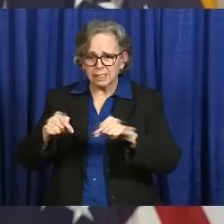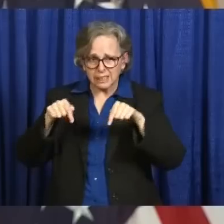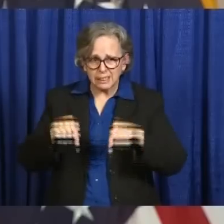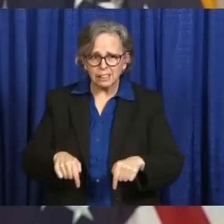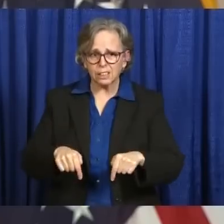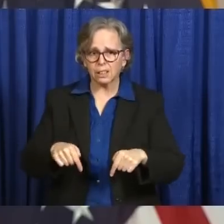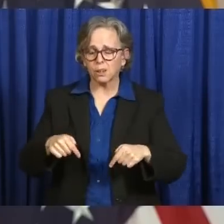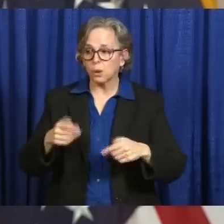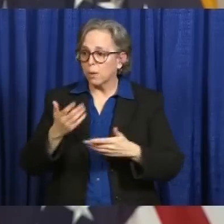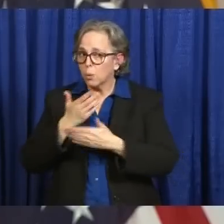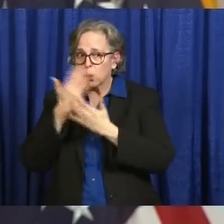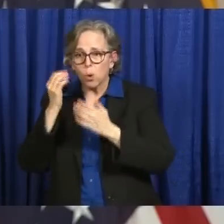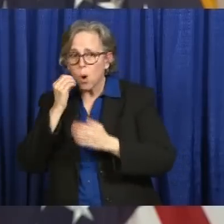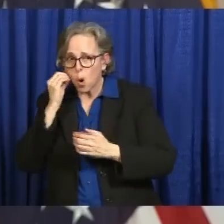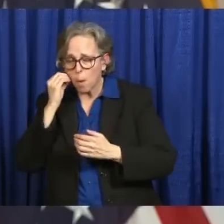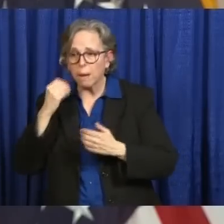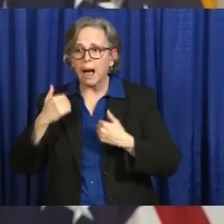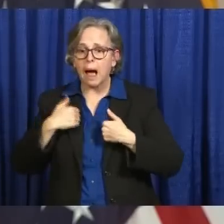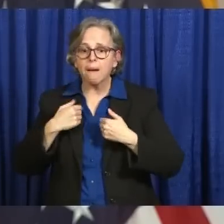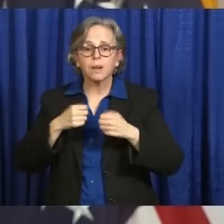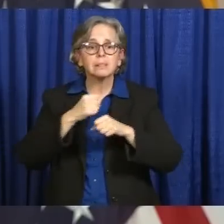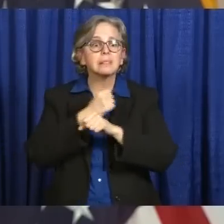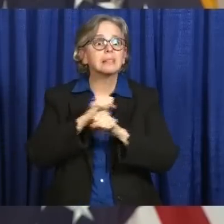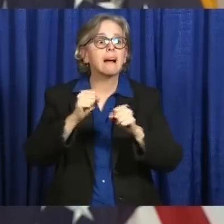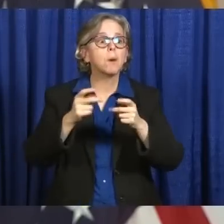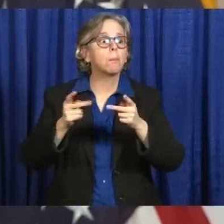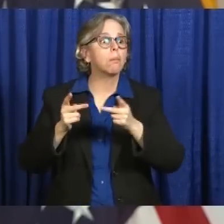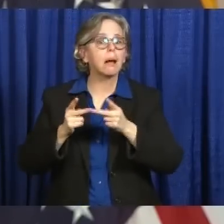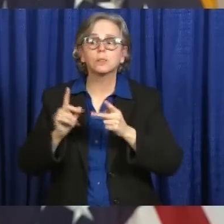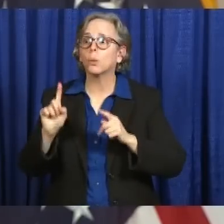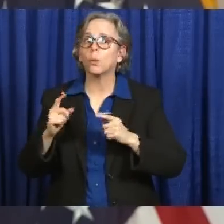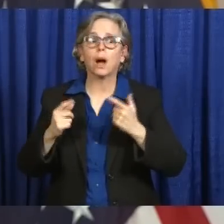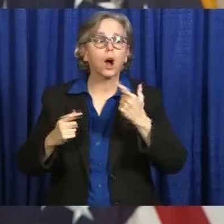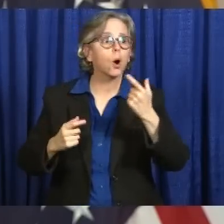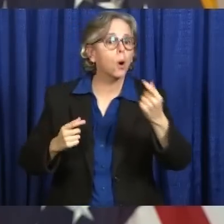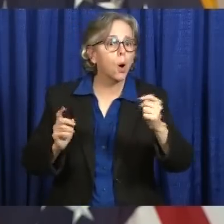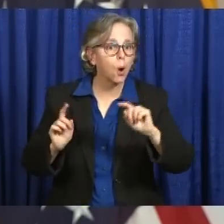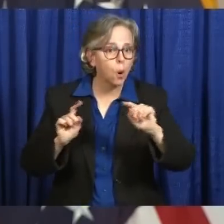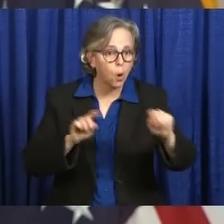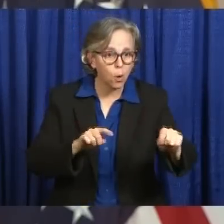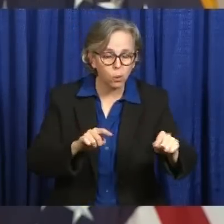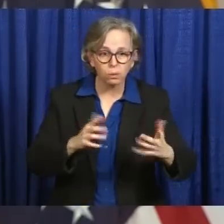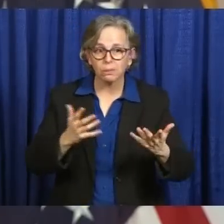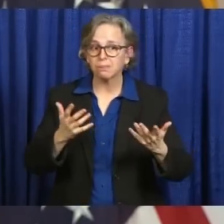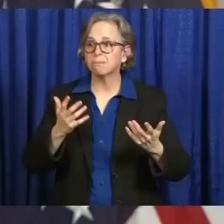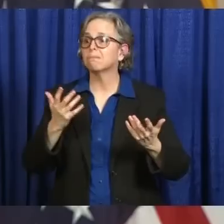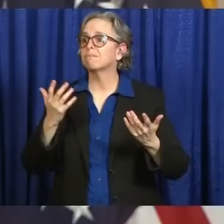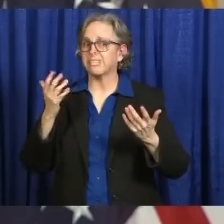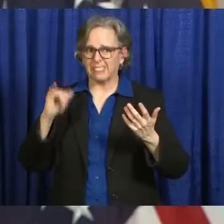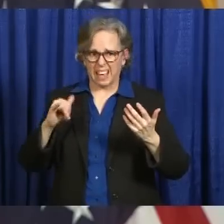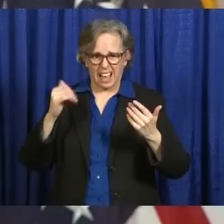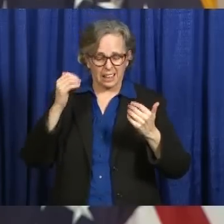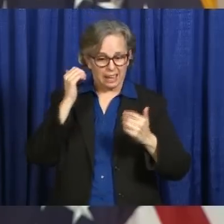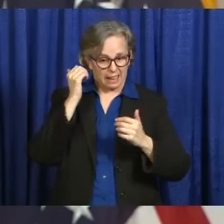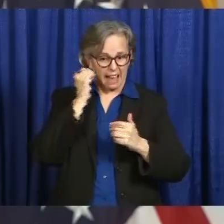WORKING REALLY HARD TO MAKE SURE EVERY OHIO FAMILY, YOUTH OR ADULT EXPERIENCING HOMELESSNESS HAVE A SAFE PLACE